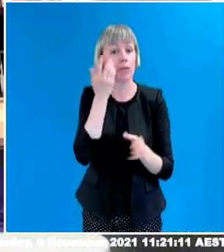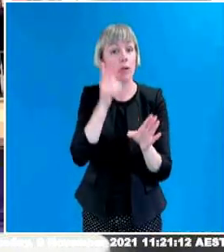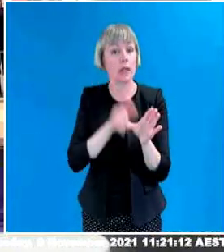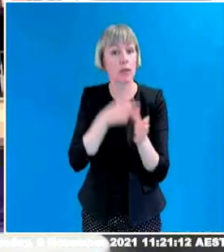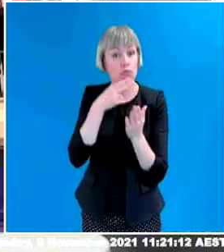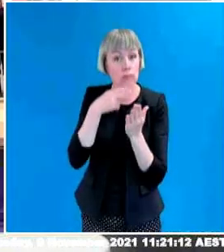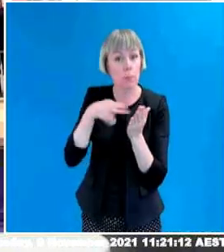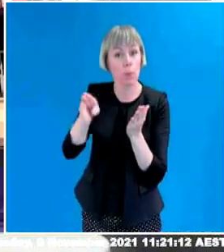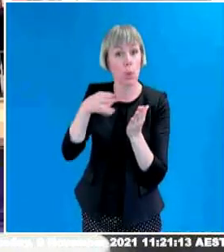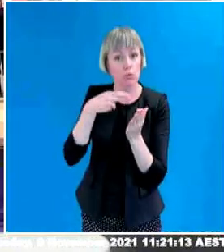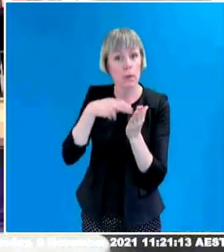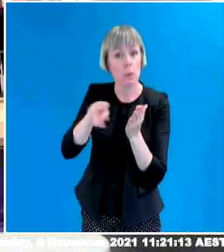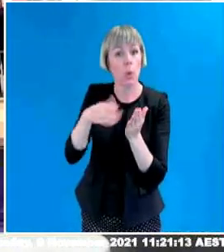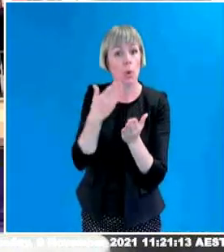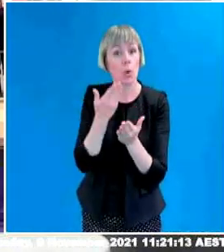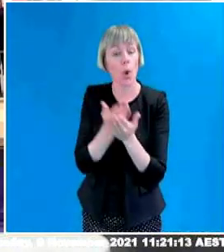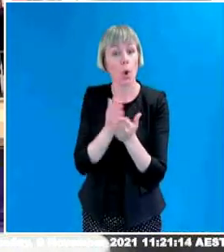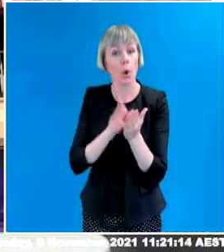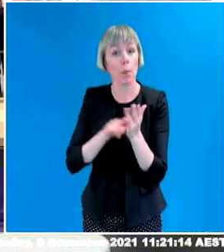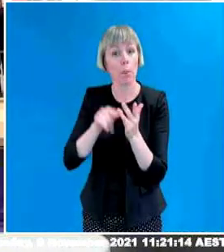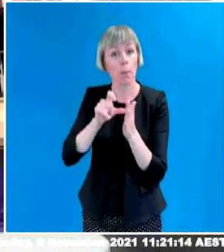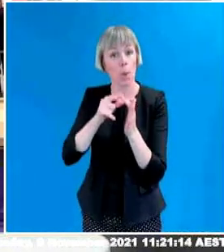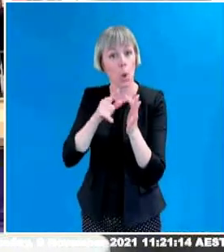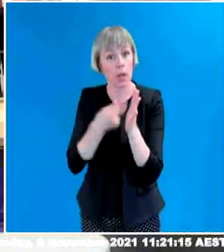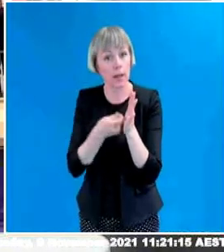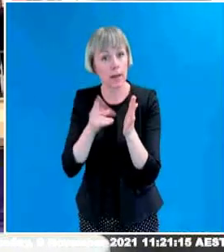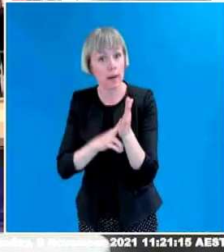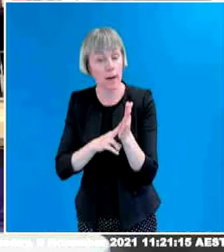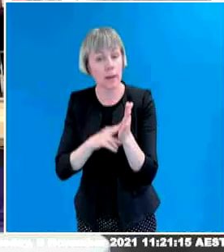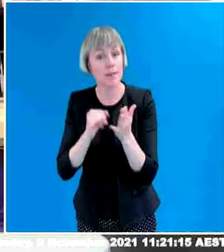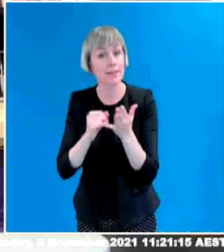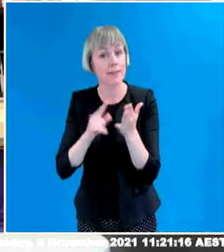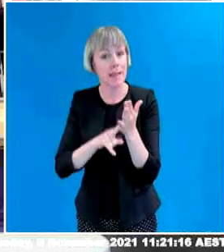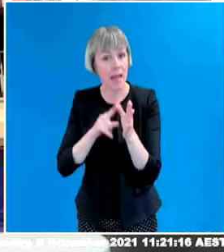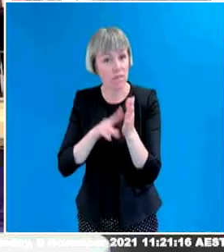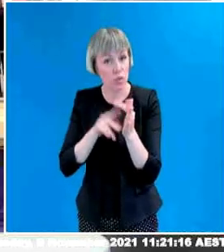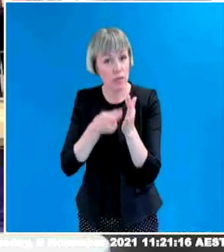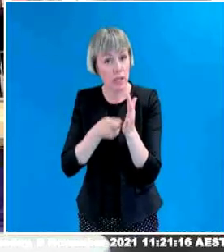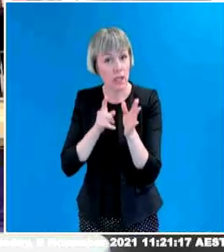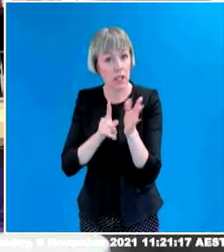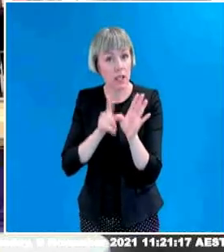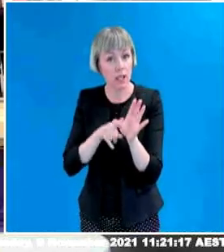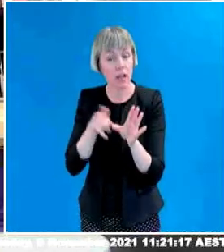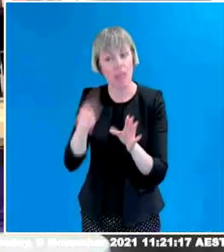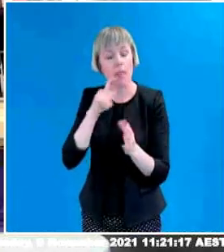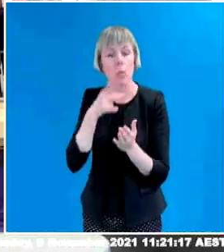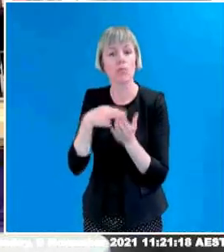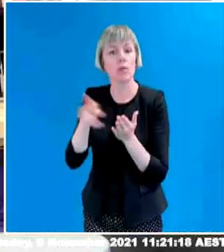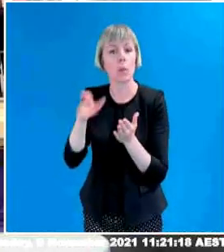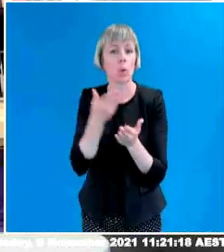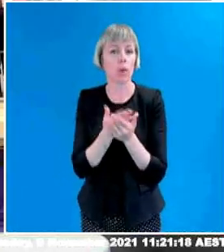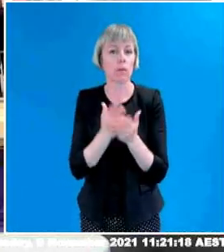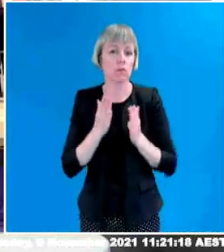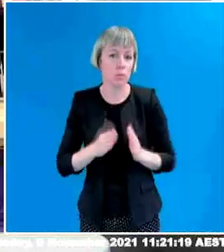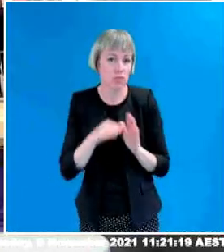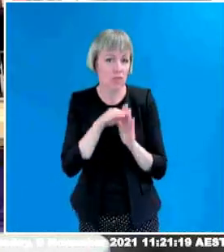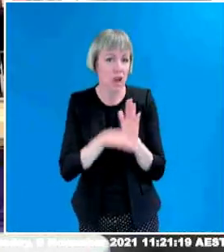also referencing them as well. Companies as diverse as operating in the construction sector, to the garment